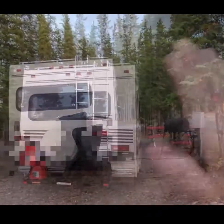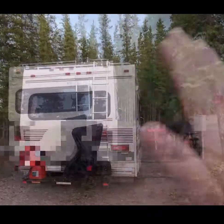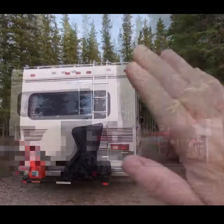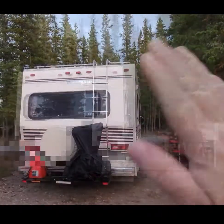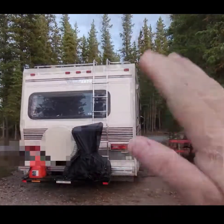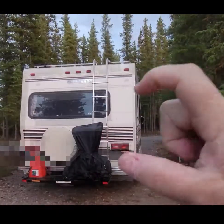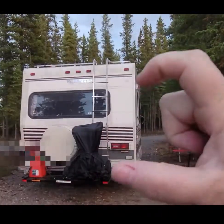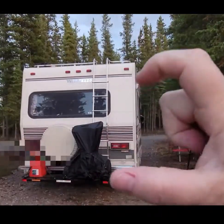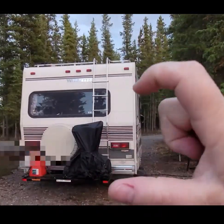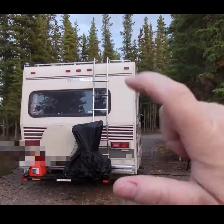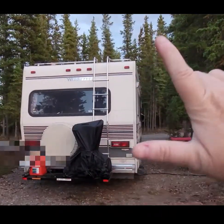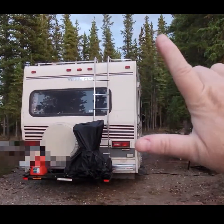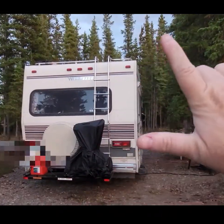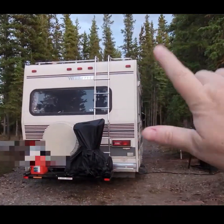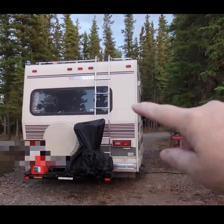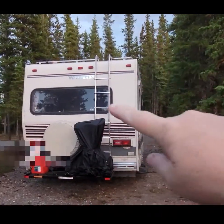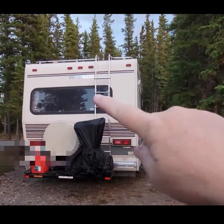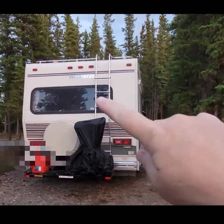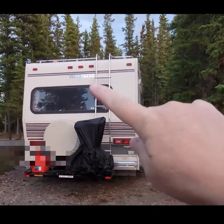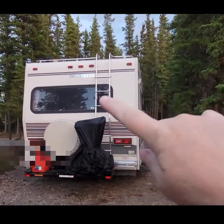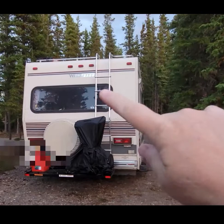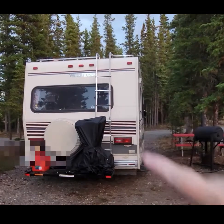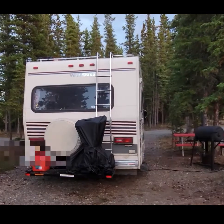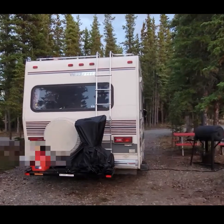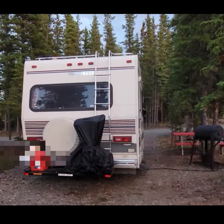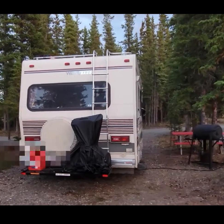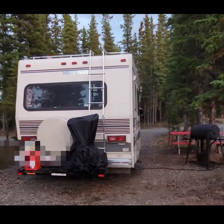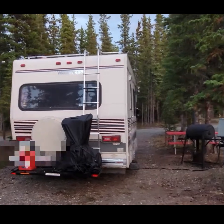Hi Luna! She's right there.